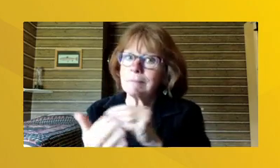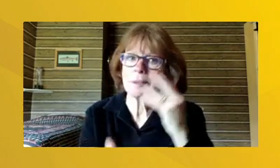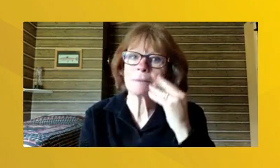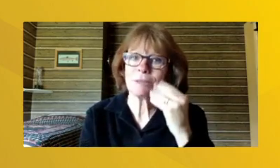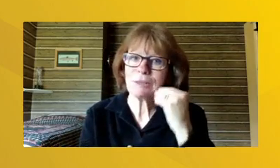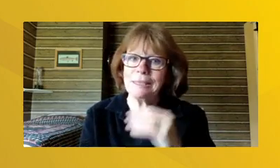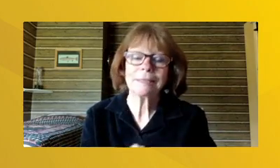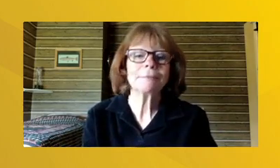Great.